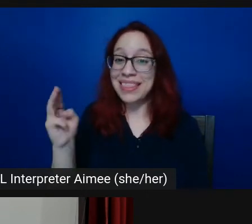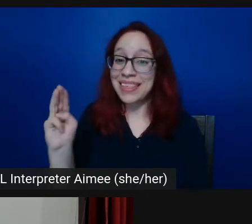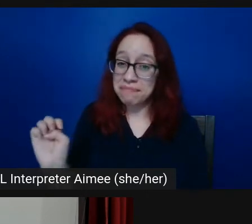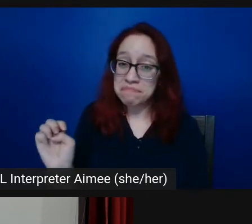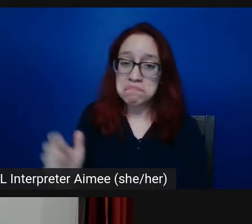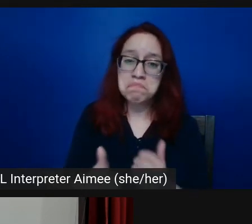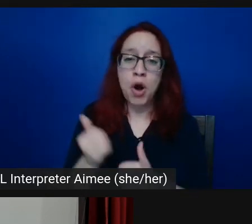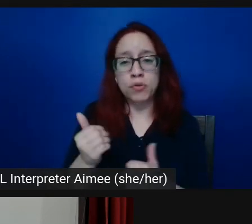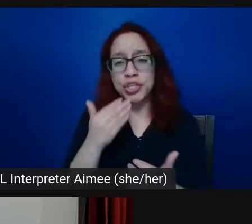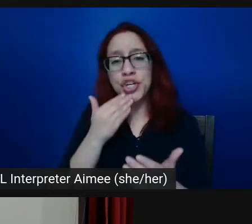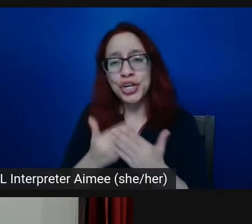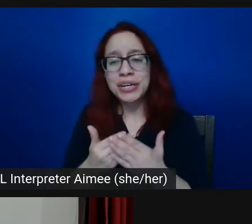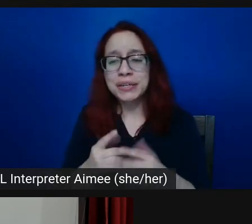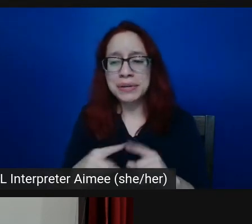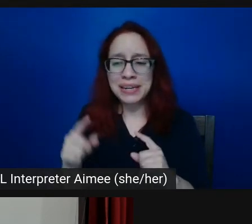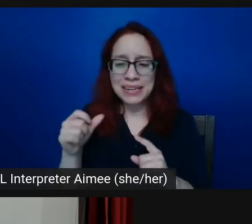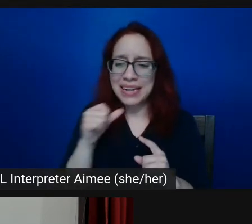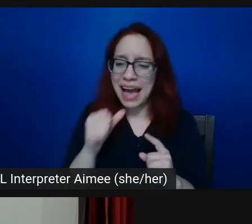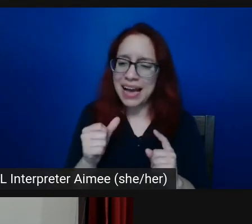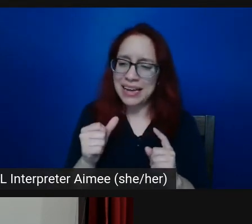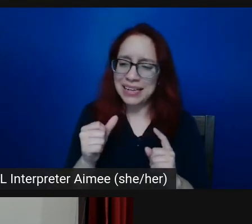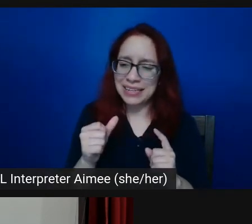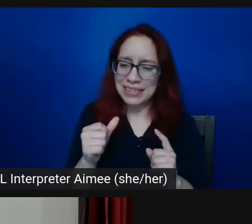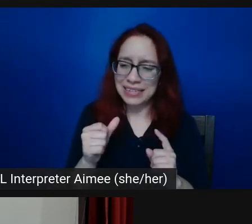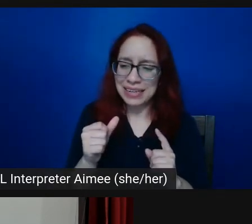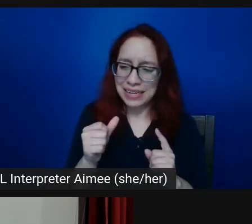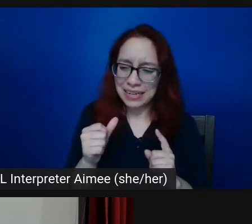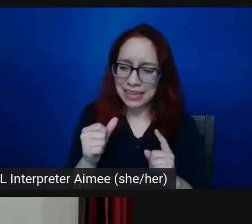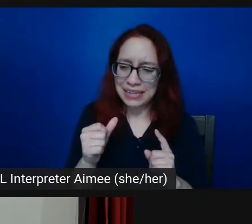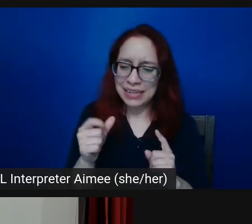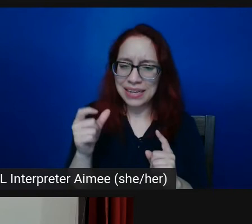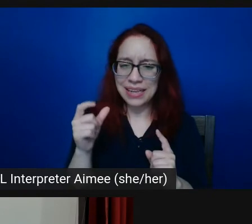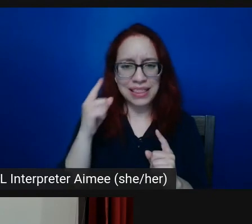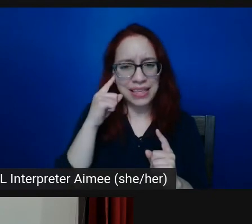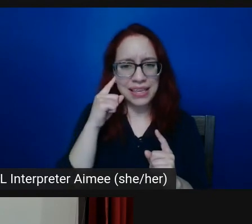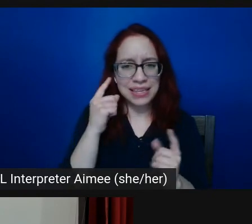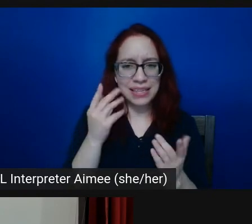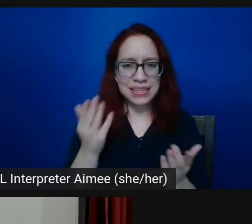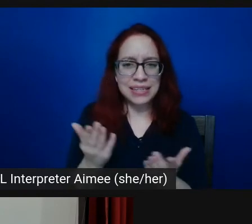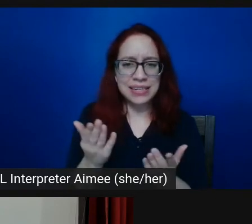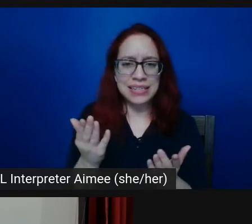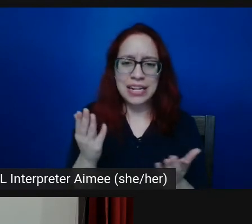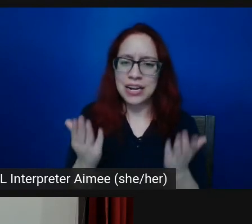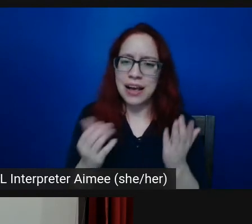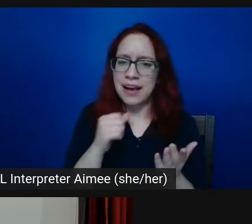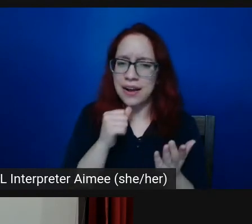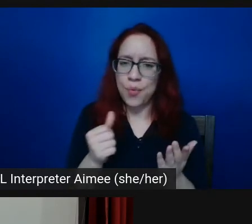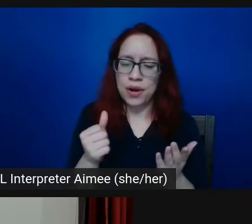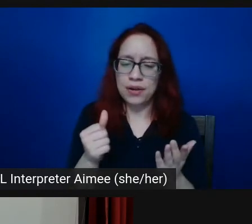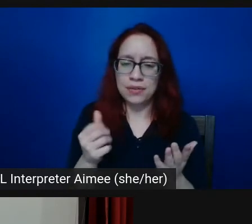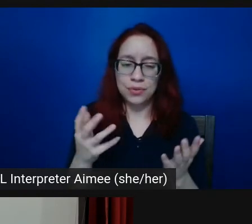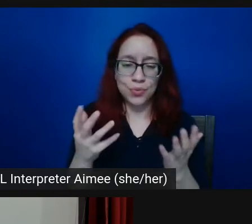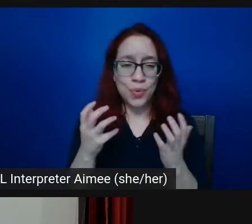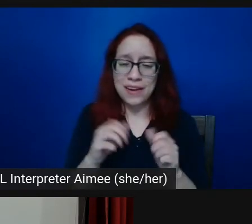I think yes it's probably not one that you want to avoid.